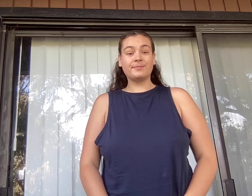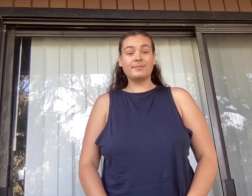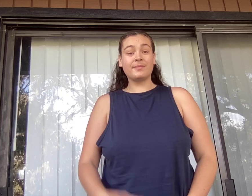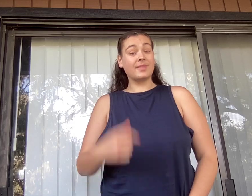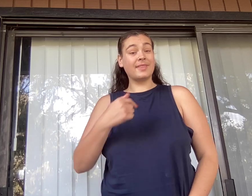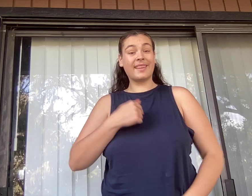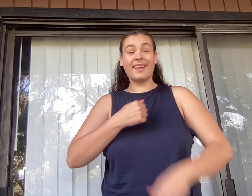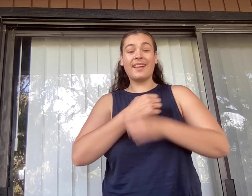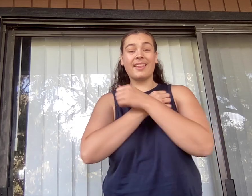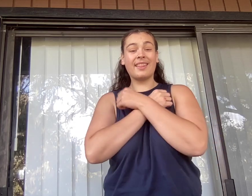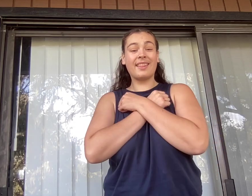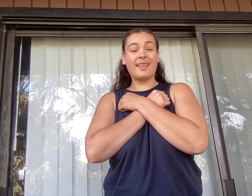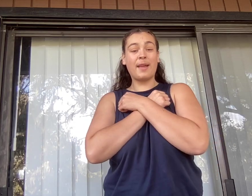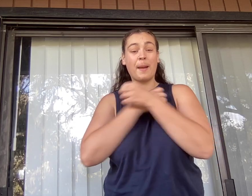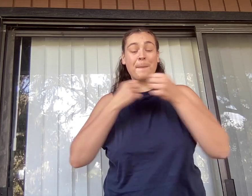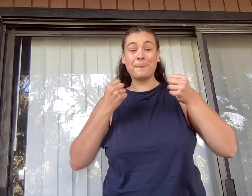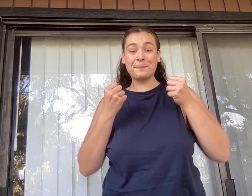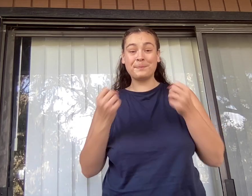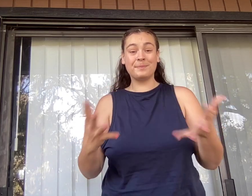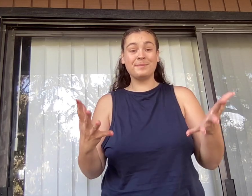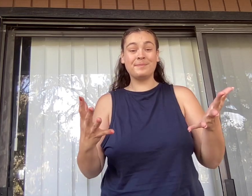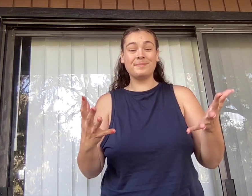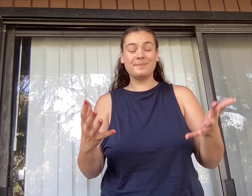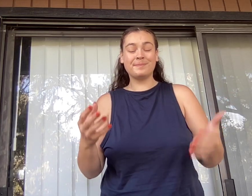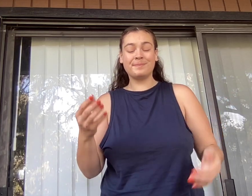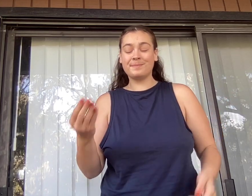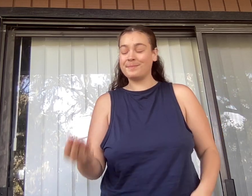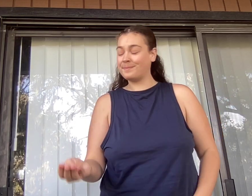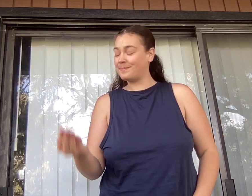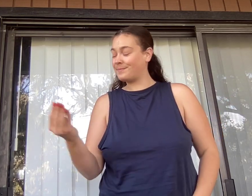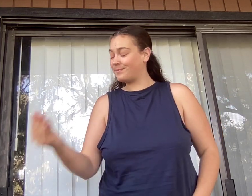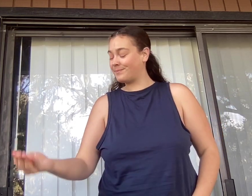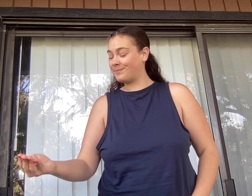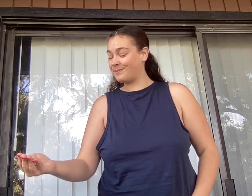I love many things